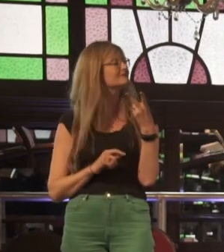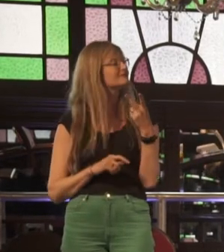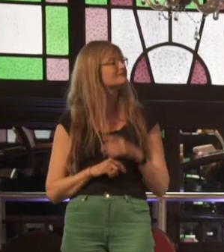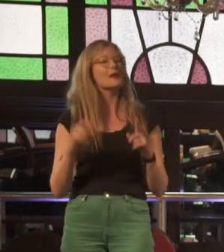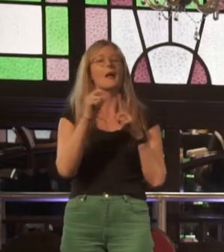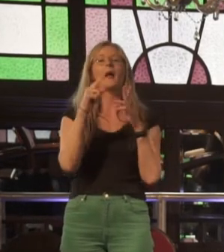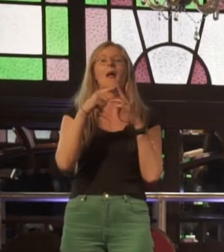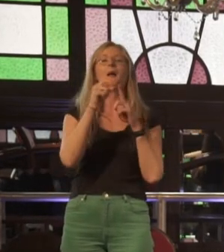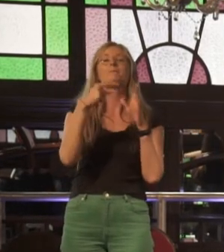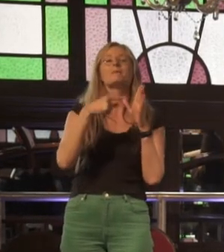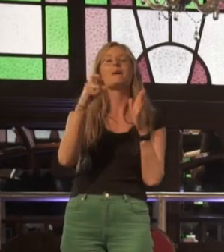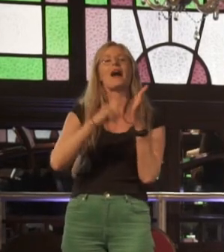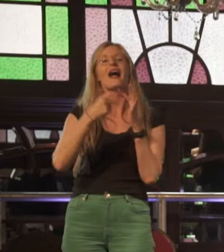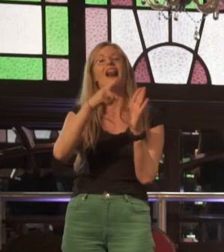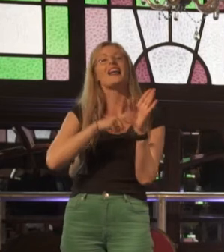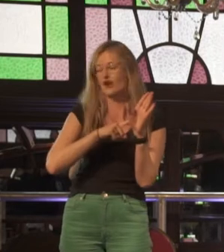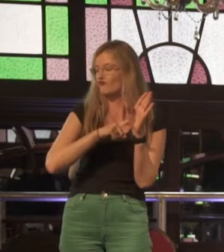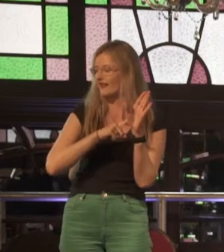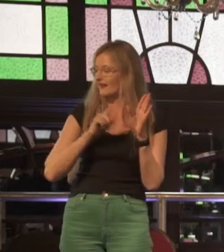Pippa Cleary, composer, My Son's A Queer.